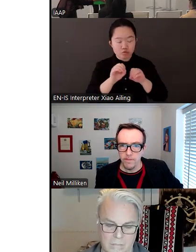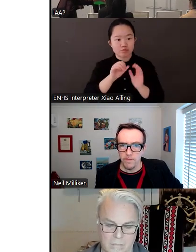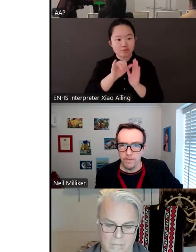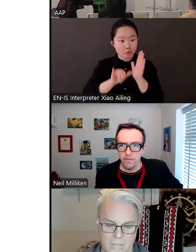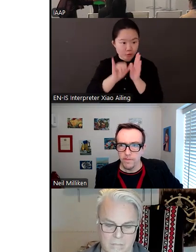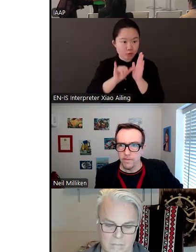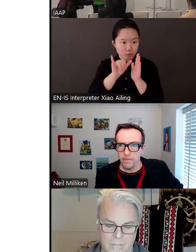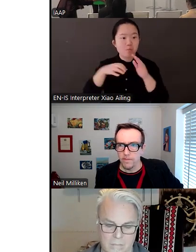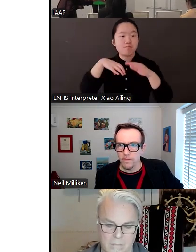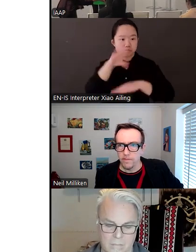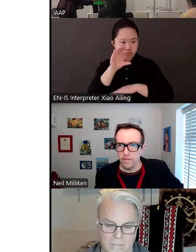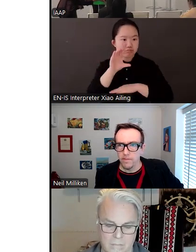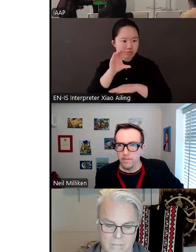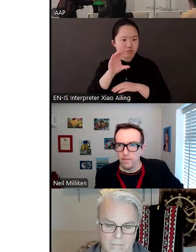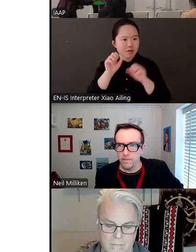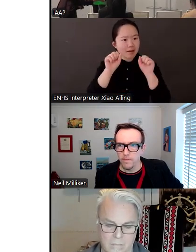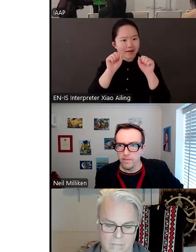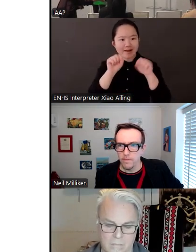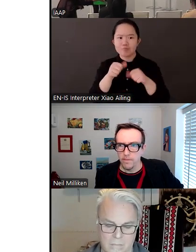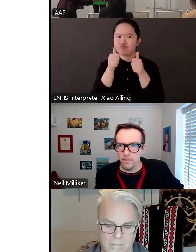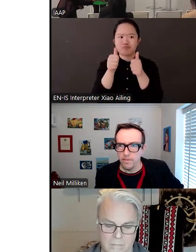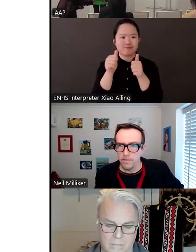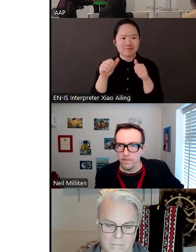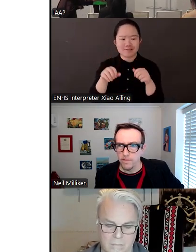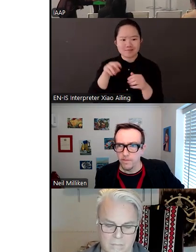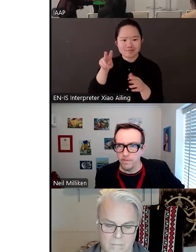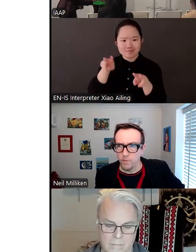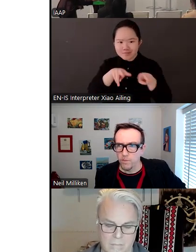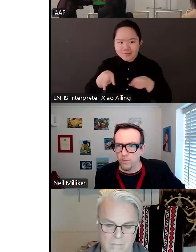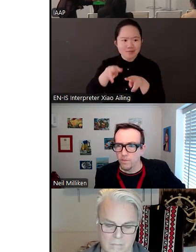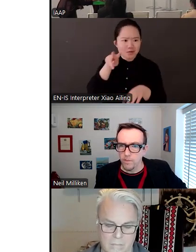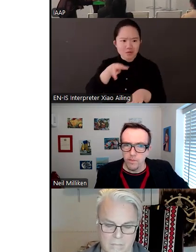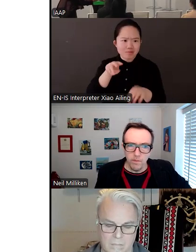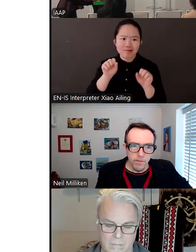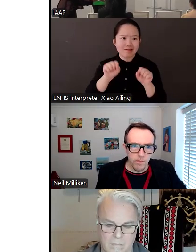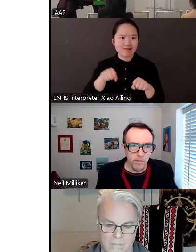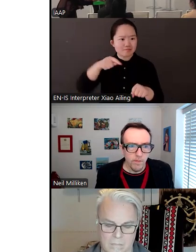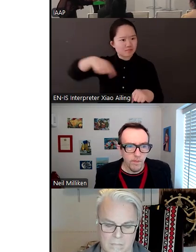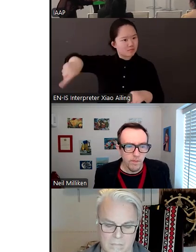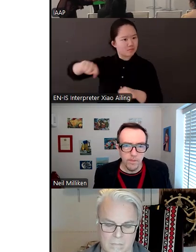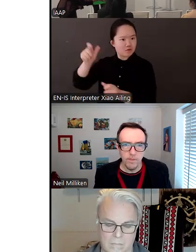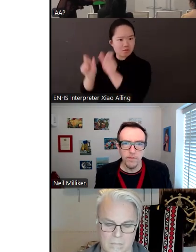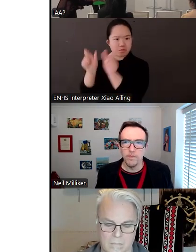So this is something that other people cannot do. And the other one is goalball for the visually impaired.